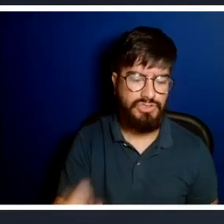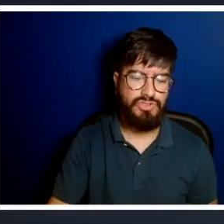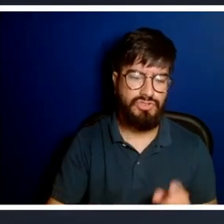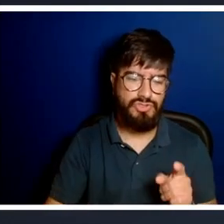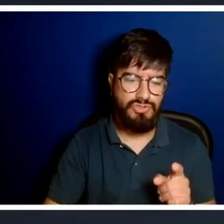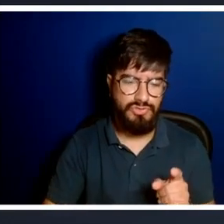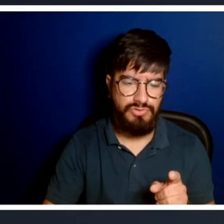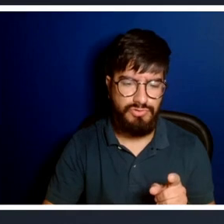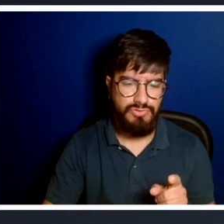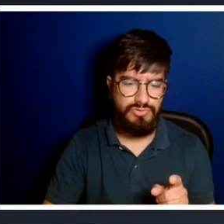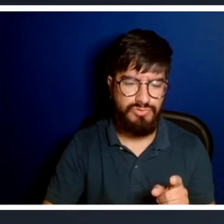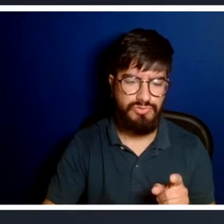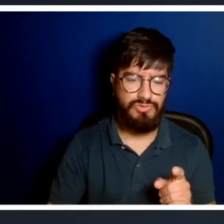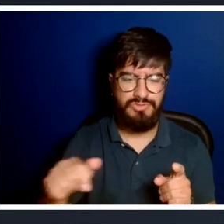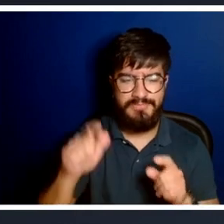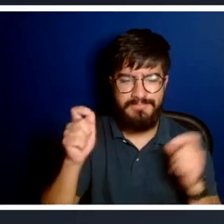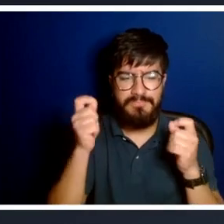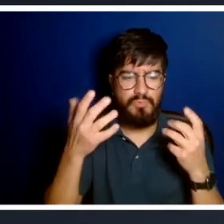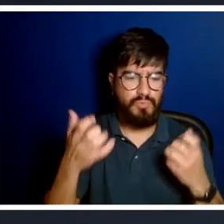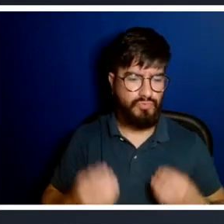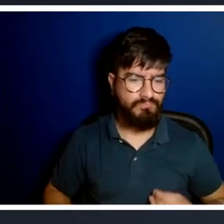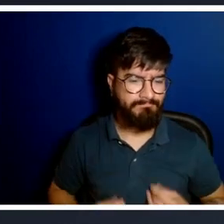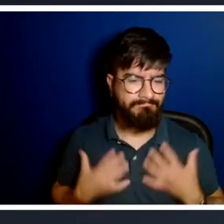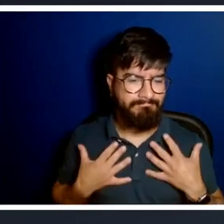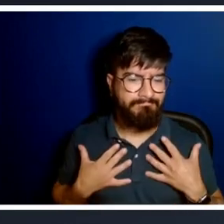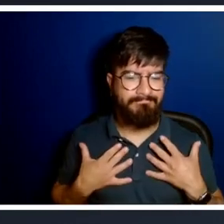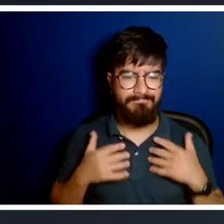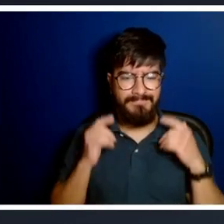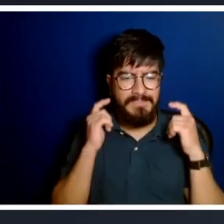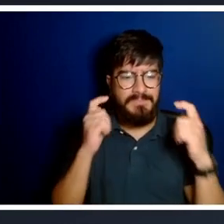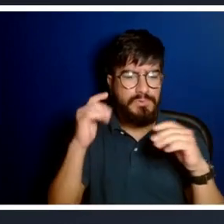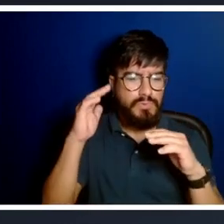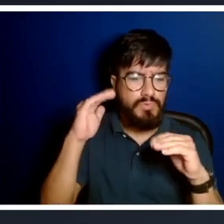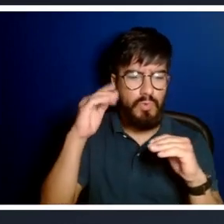and give hope for the future. And these partners helped us to do just that. As